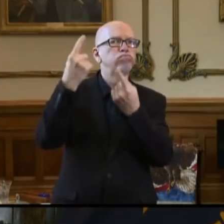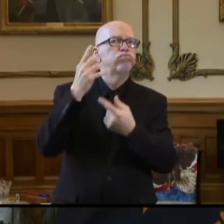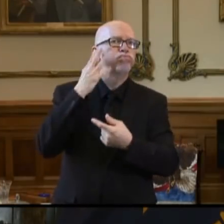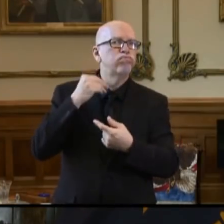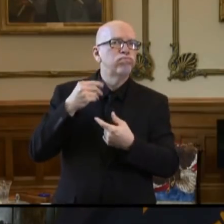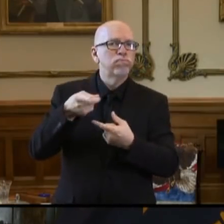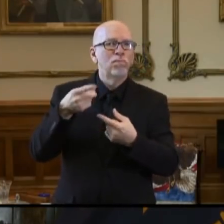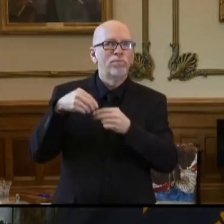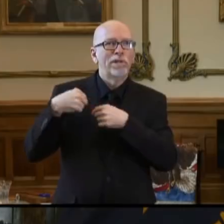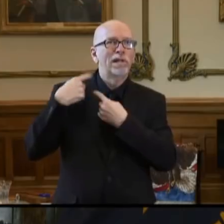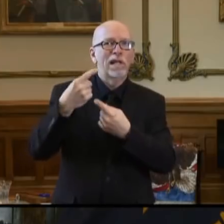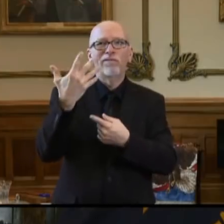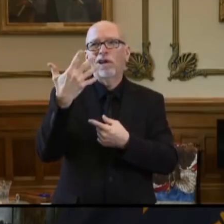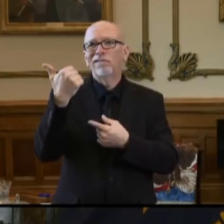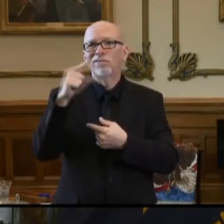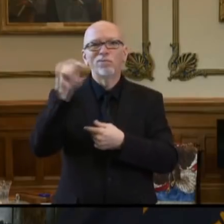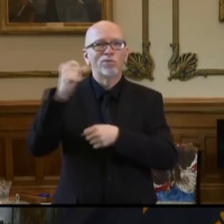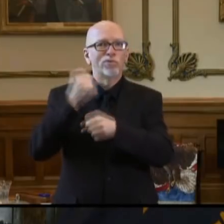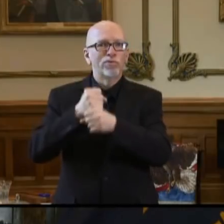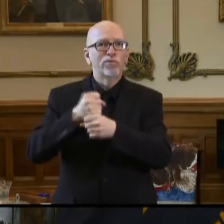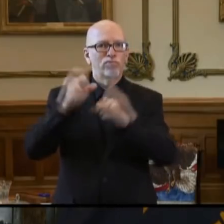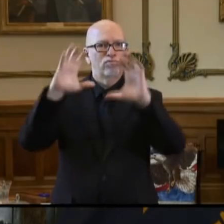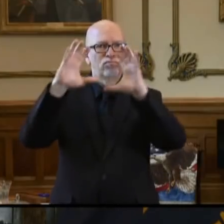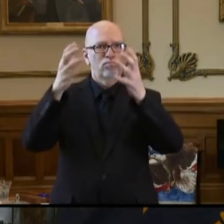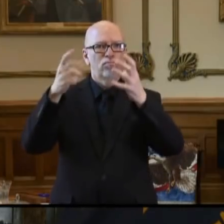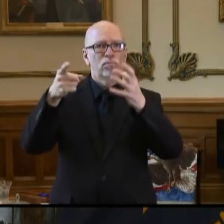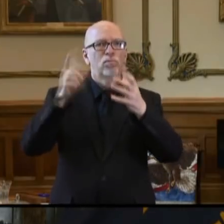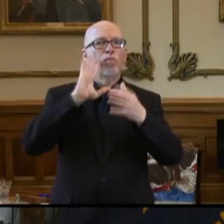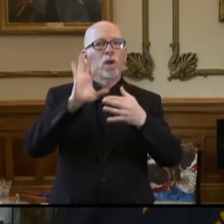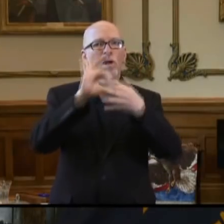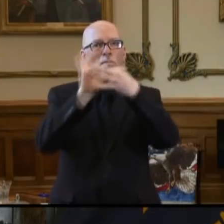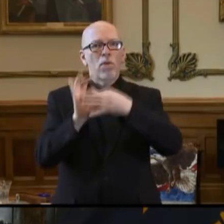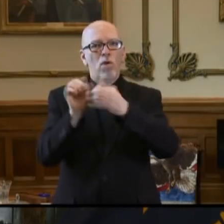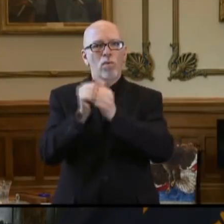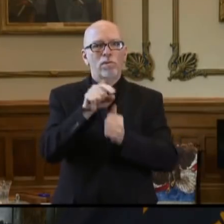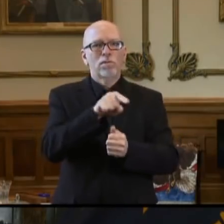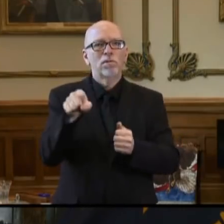APPROACH SO THAT WE HAVE OUR CRITICAL CARE PROVIDERS THAT HAVE BEEN DOING THIS EVERY DAY